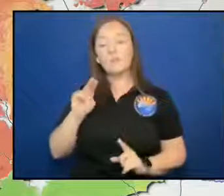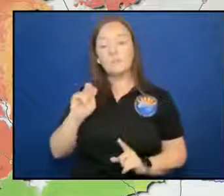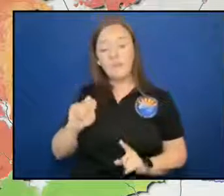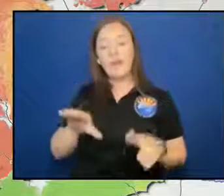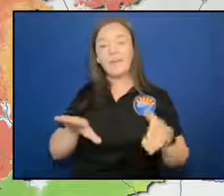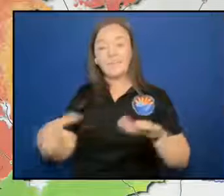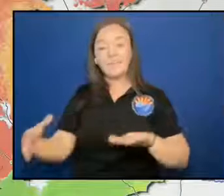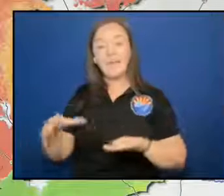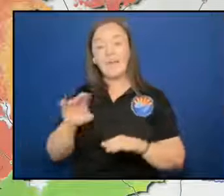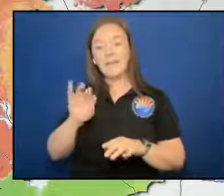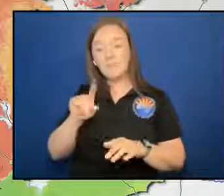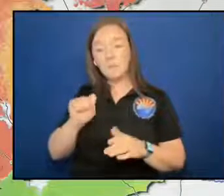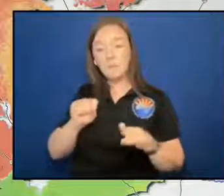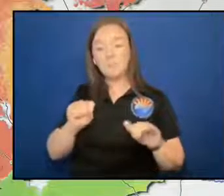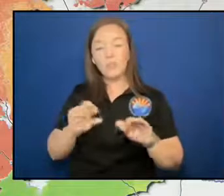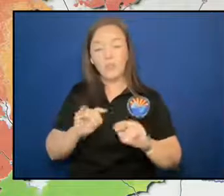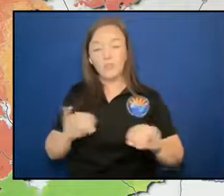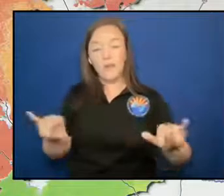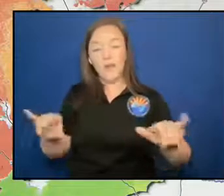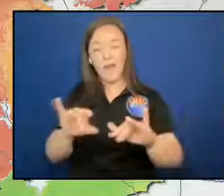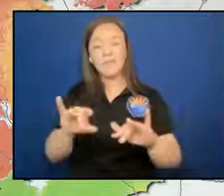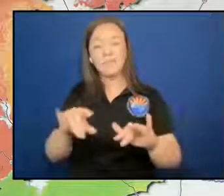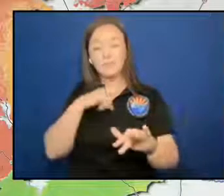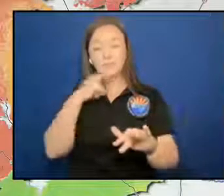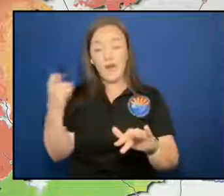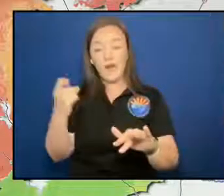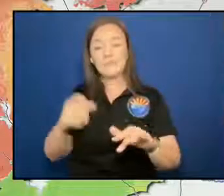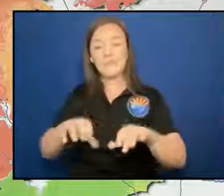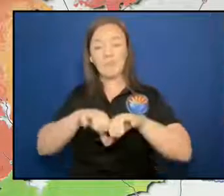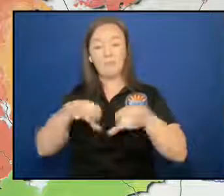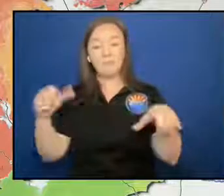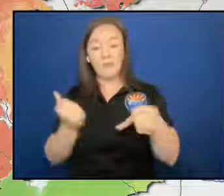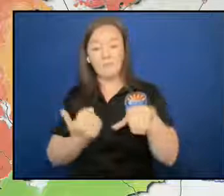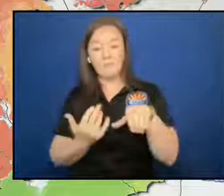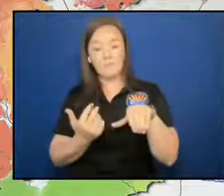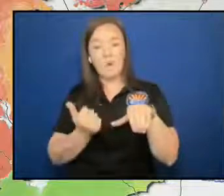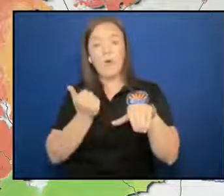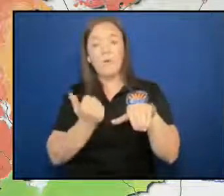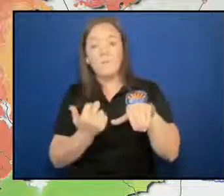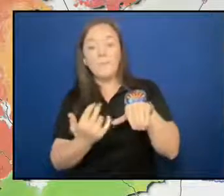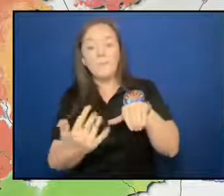MADE YET AND THE WARNING SANDWICH IS MADE, SO WE HAVE GOT INGREDIENTS THERE BUT NOT THAT WARNING YET.